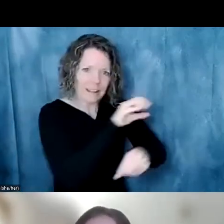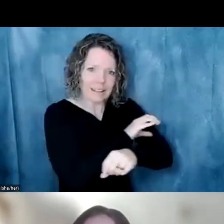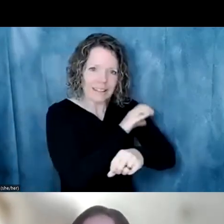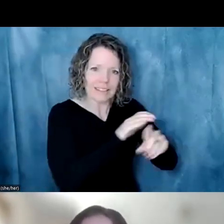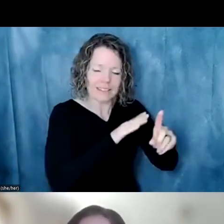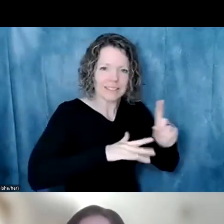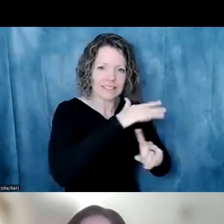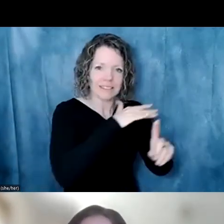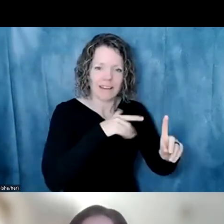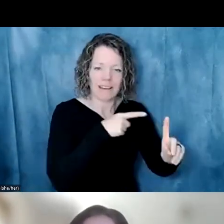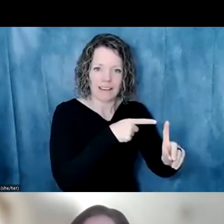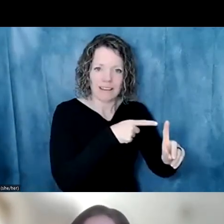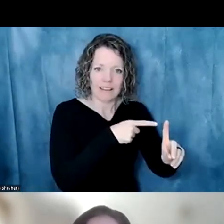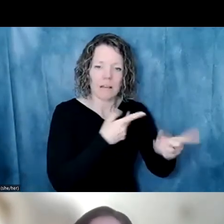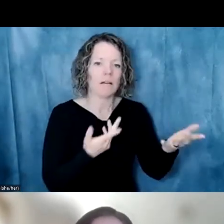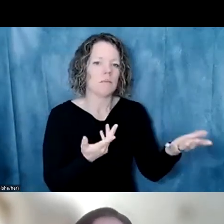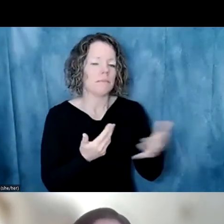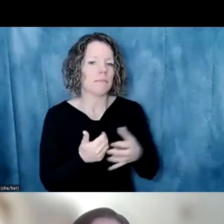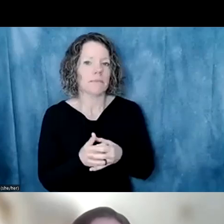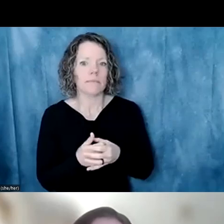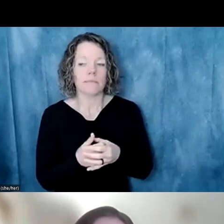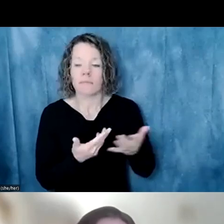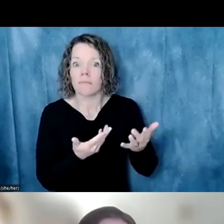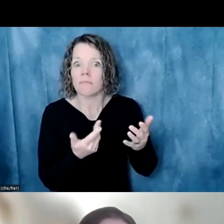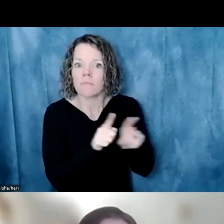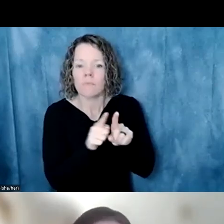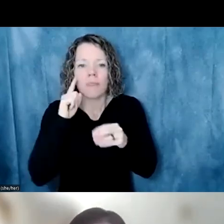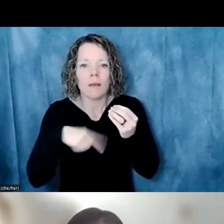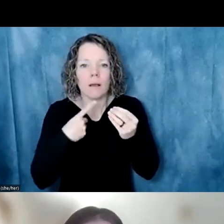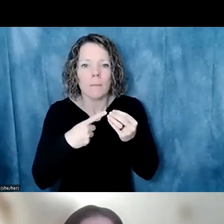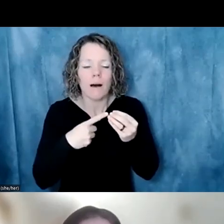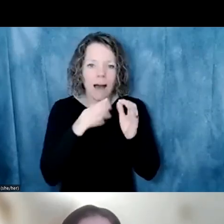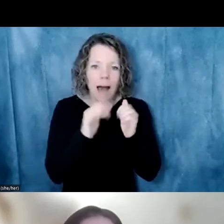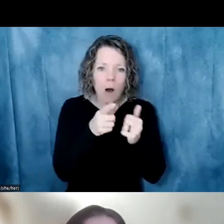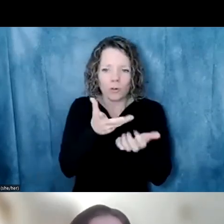all the way from how you interact with the people that you're supporting, and what you get perhaps,